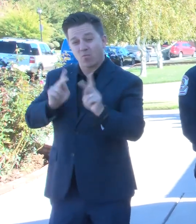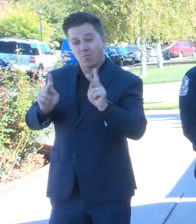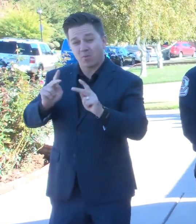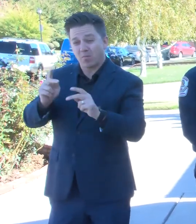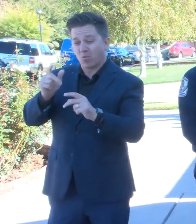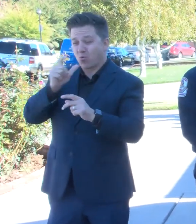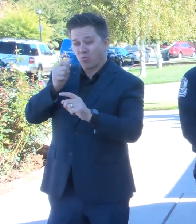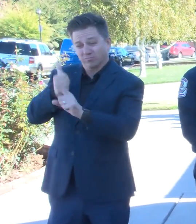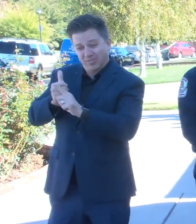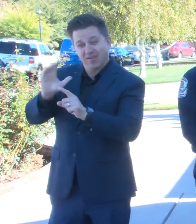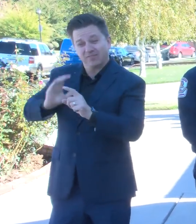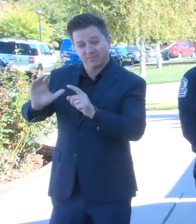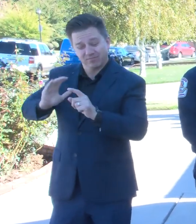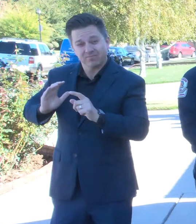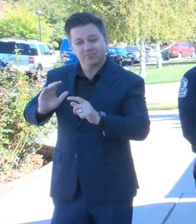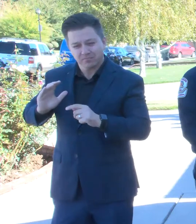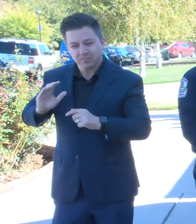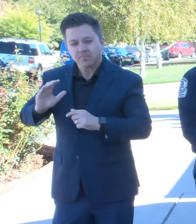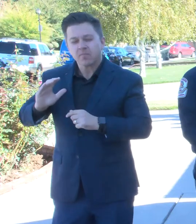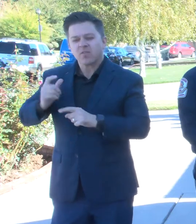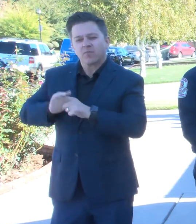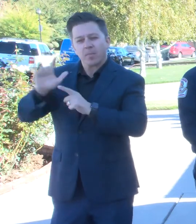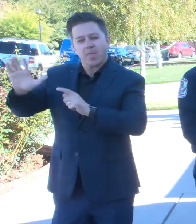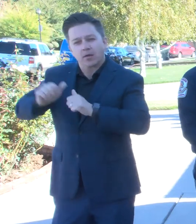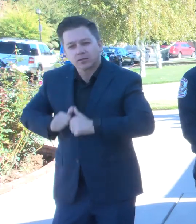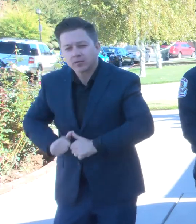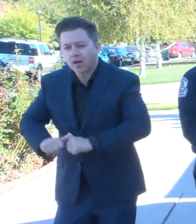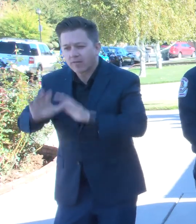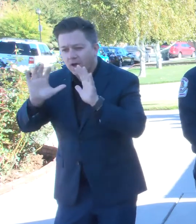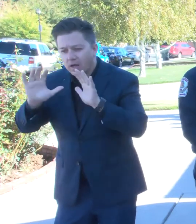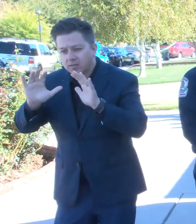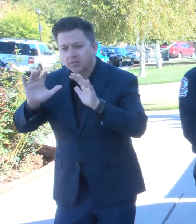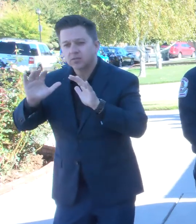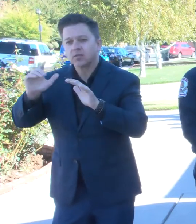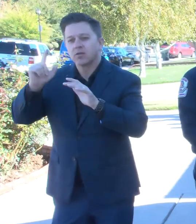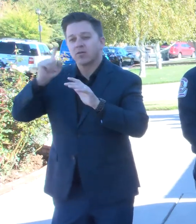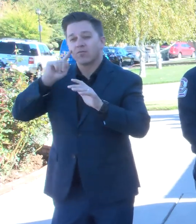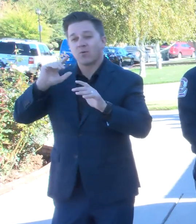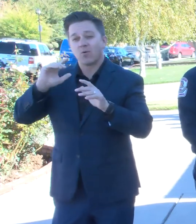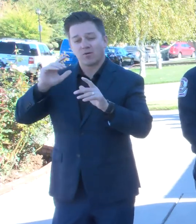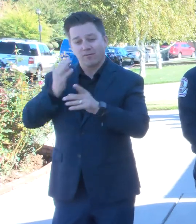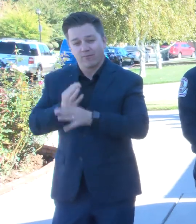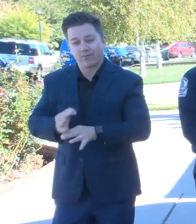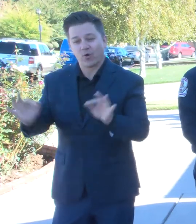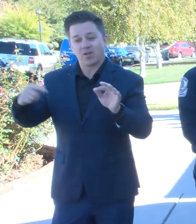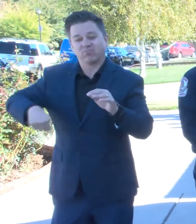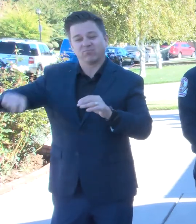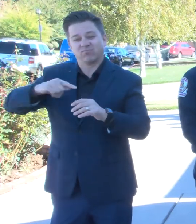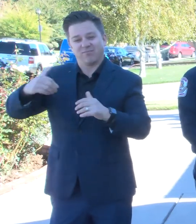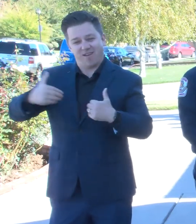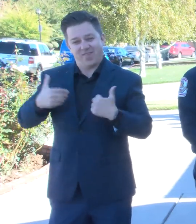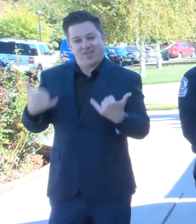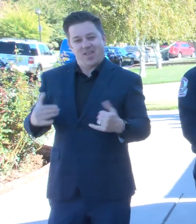who preceded us by their sacrifices for the freedoms that we now have in our country